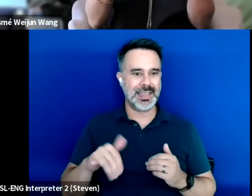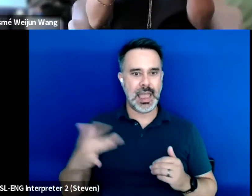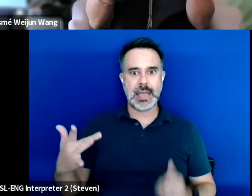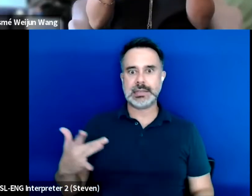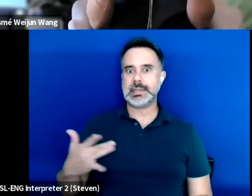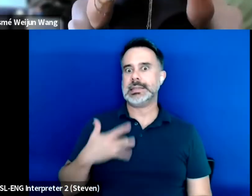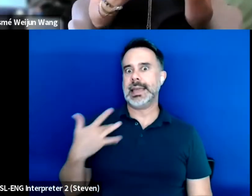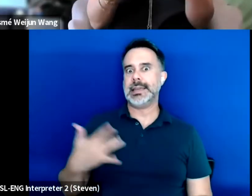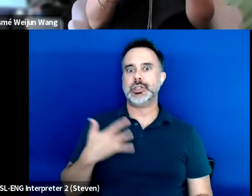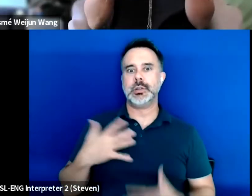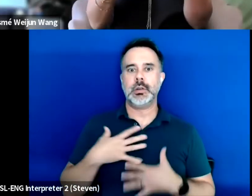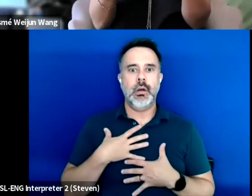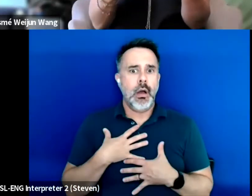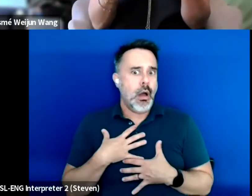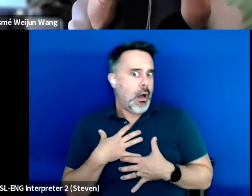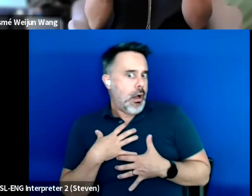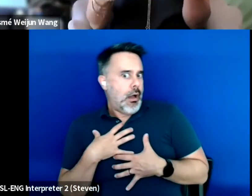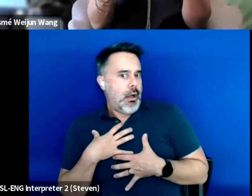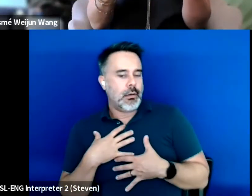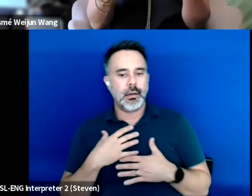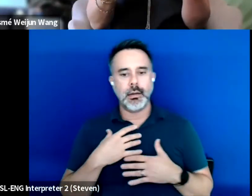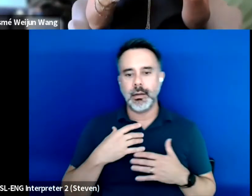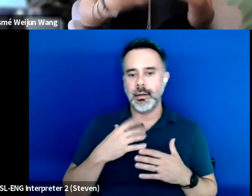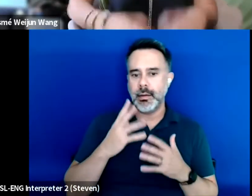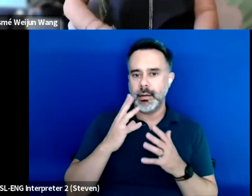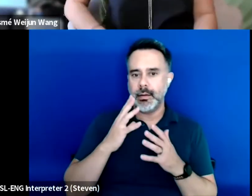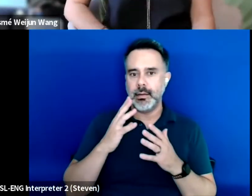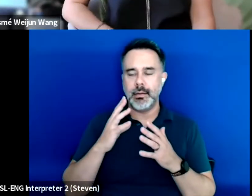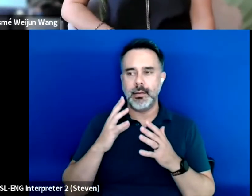Look What You've Turned Us Into: The Roots of Women's Shame.